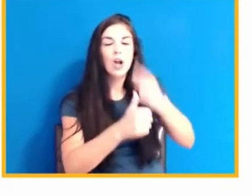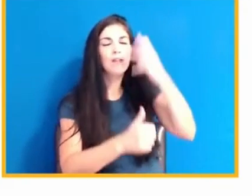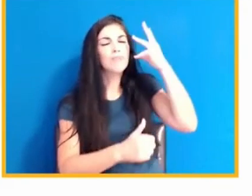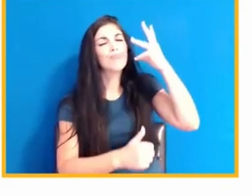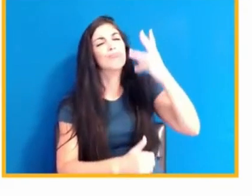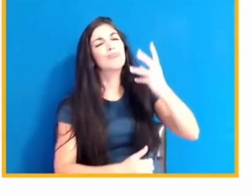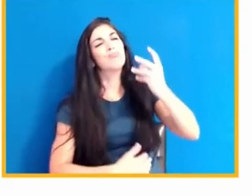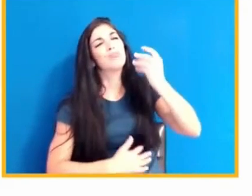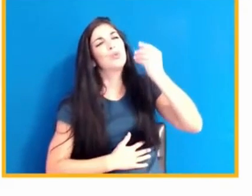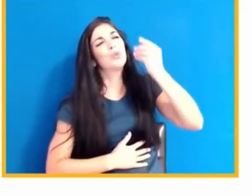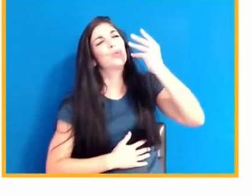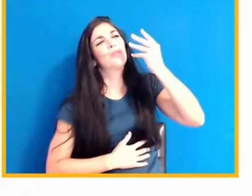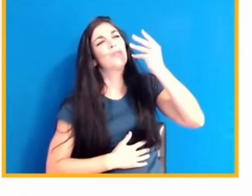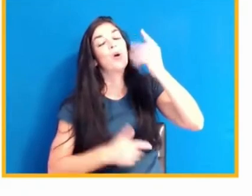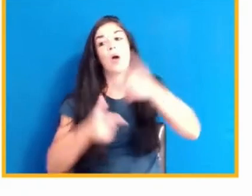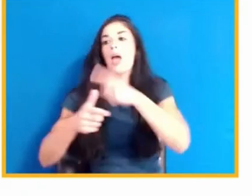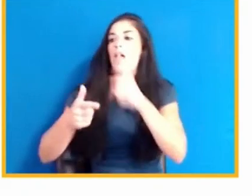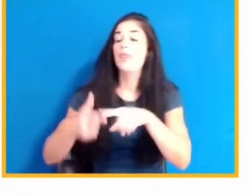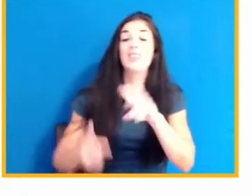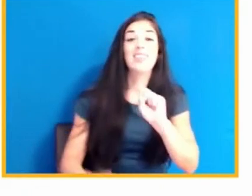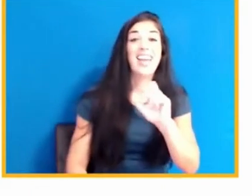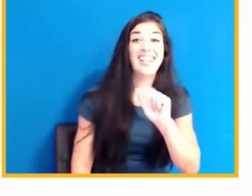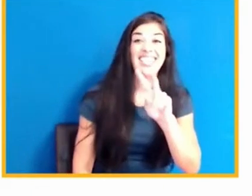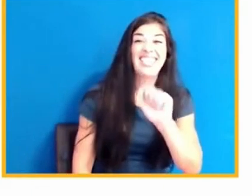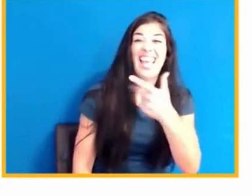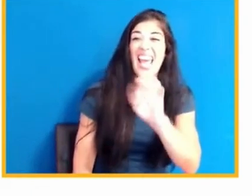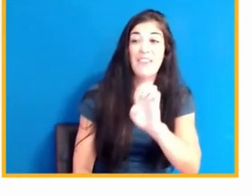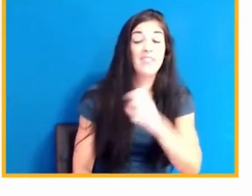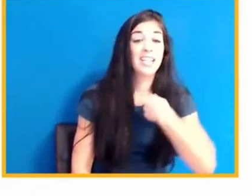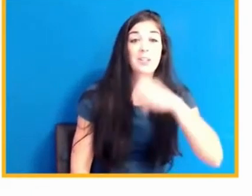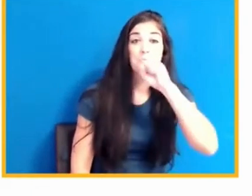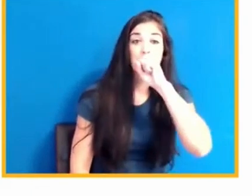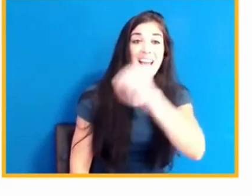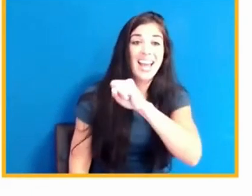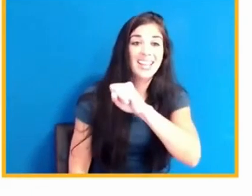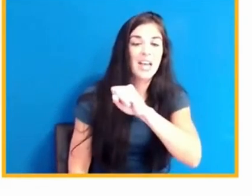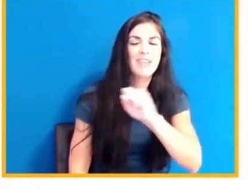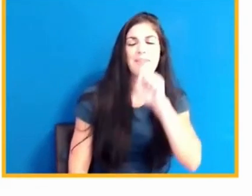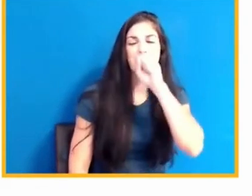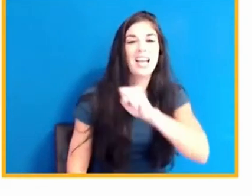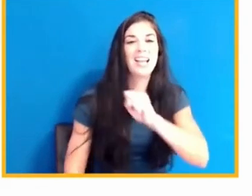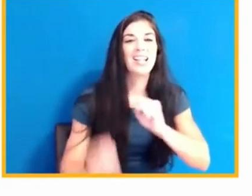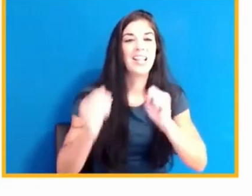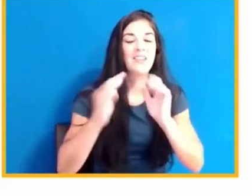absolute like, savage, and I love it, I'm here for it. I mean we love the diversity in styles.